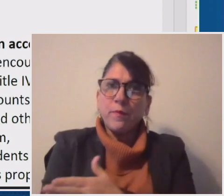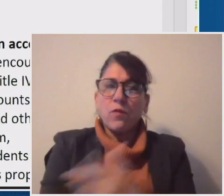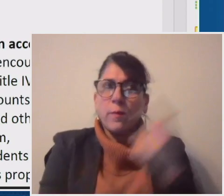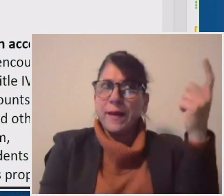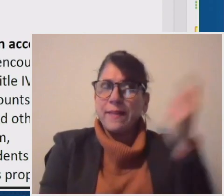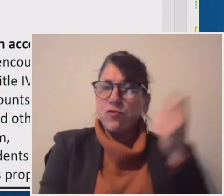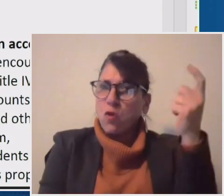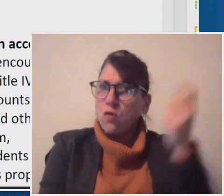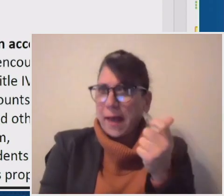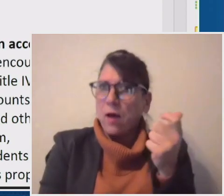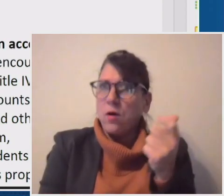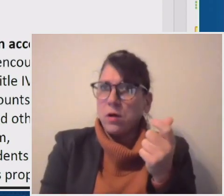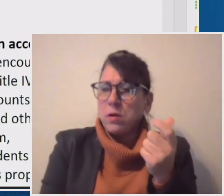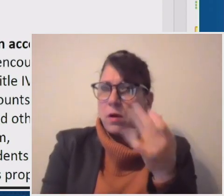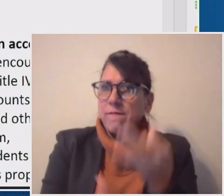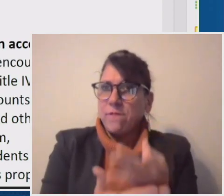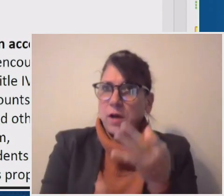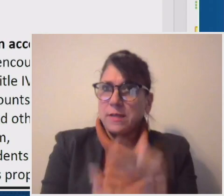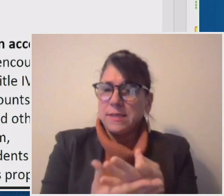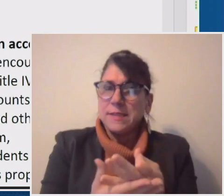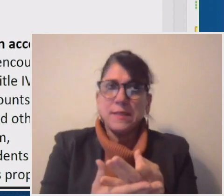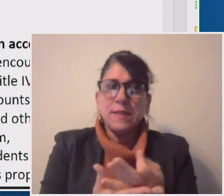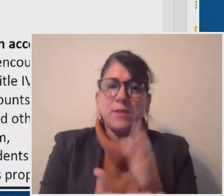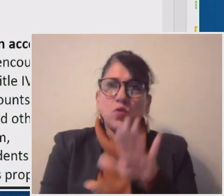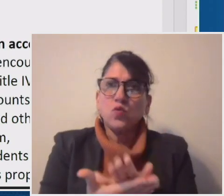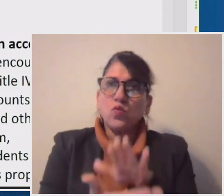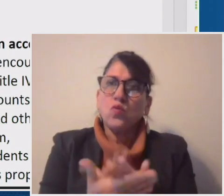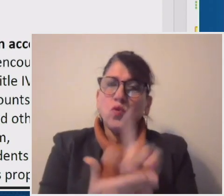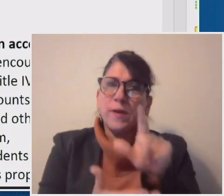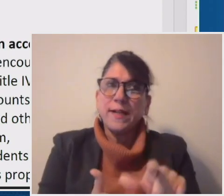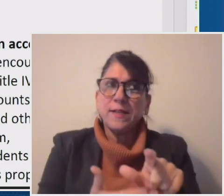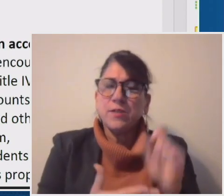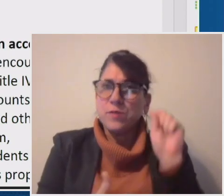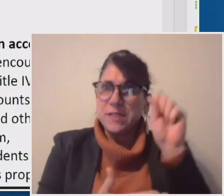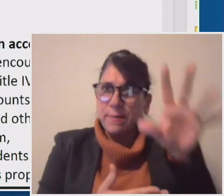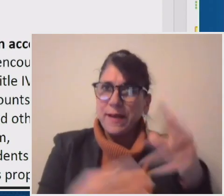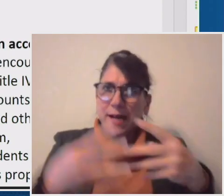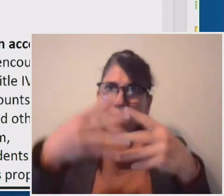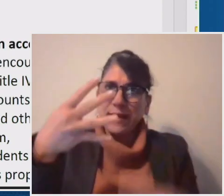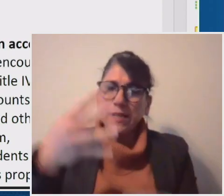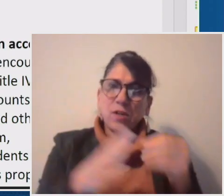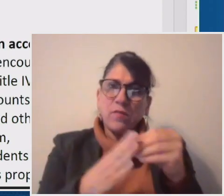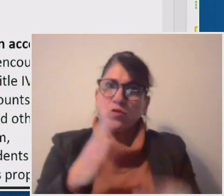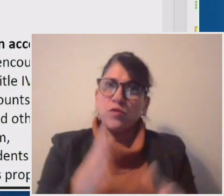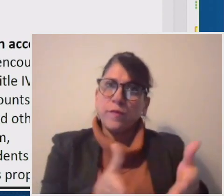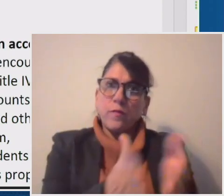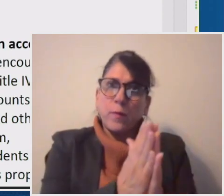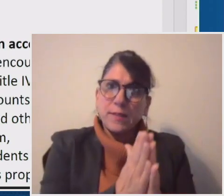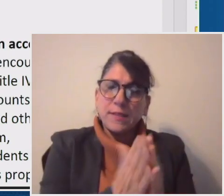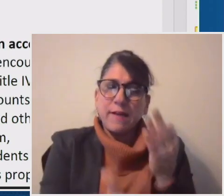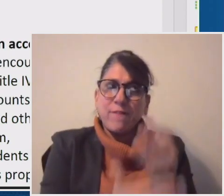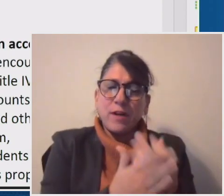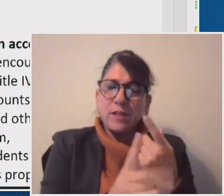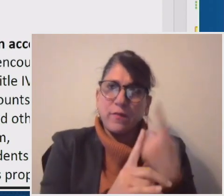institution has to submit a list of students for whom they are requesting funds. And HCM2 requires then that the